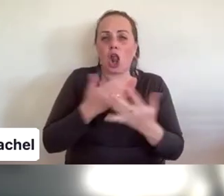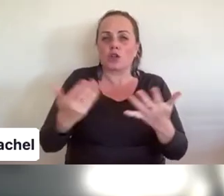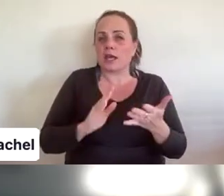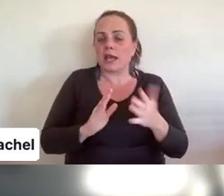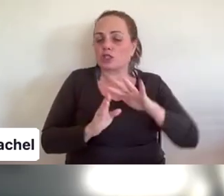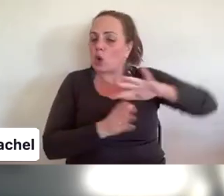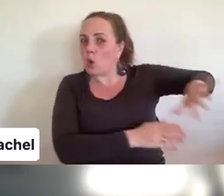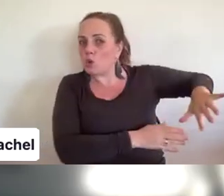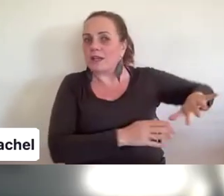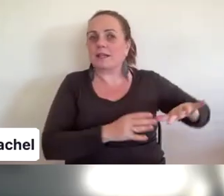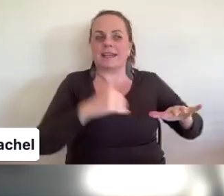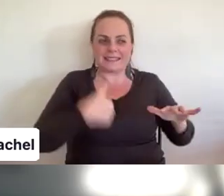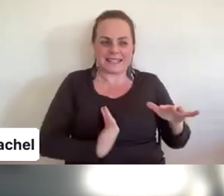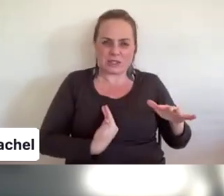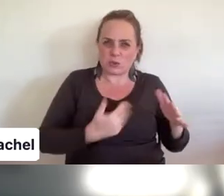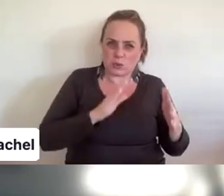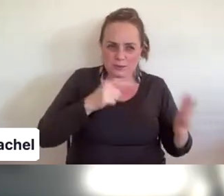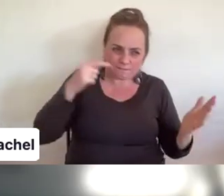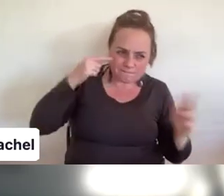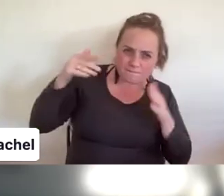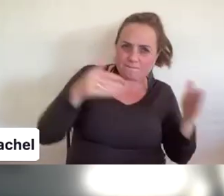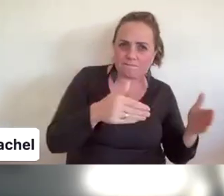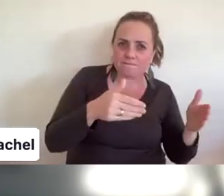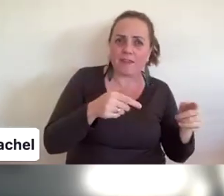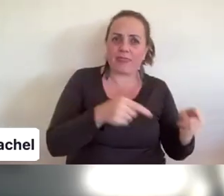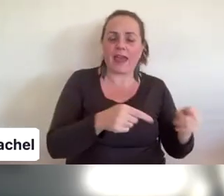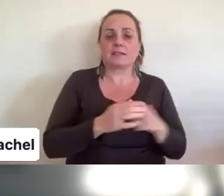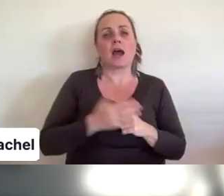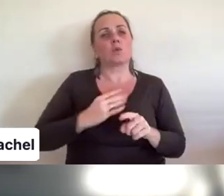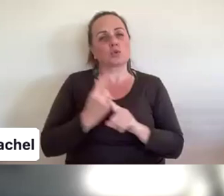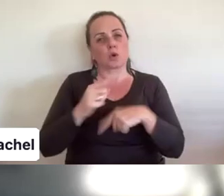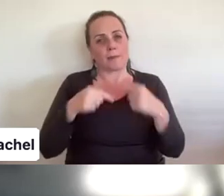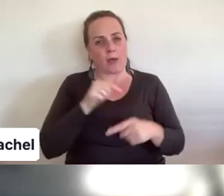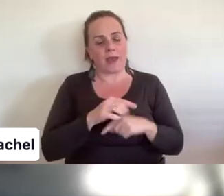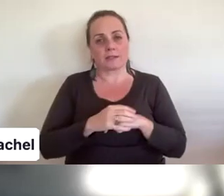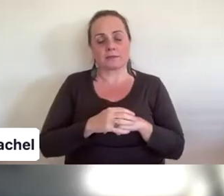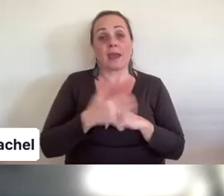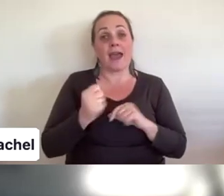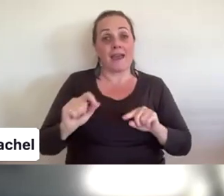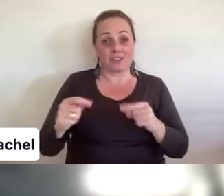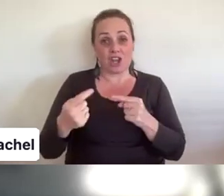to be navigated. So I want to talk about those. There are challenges, of course, of getting to